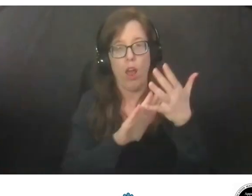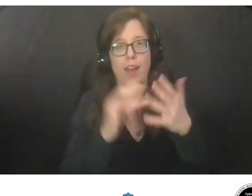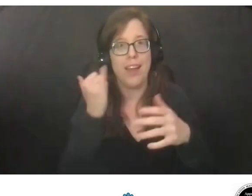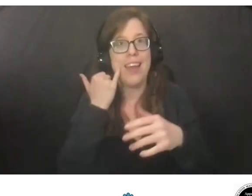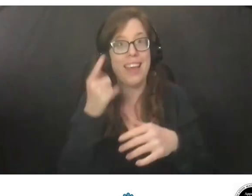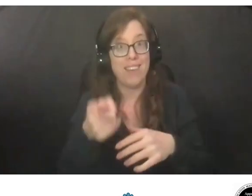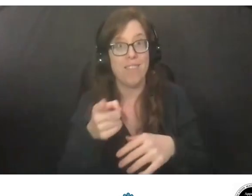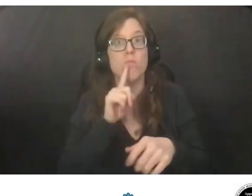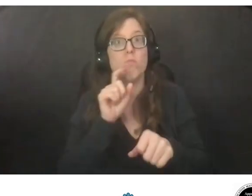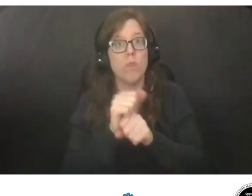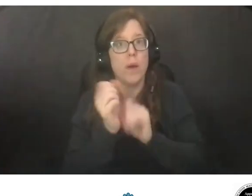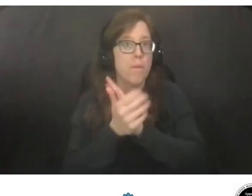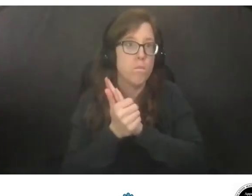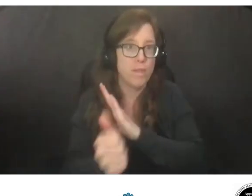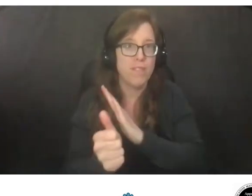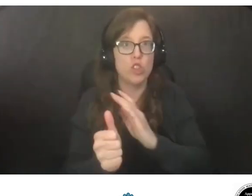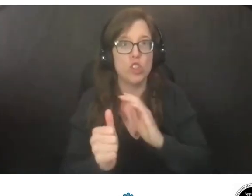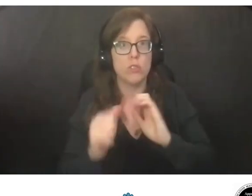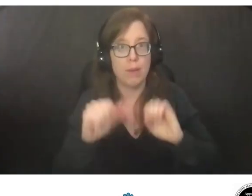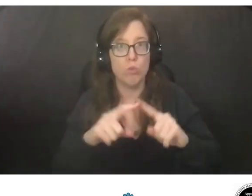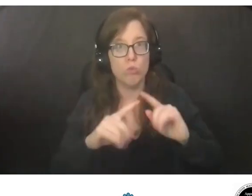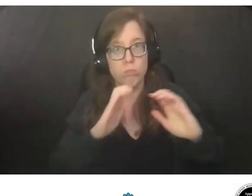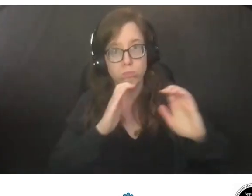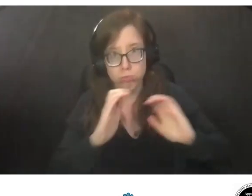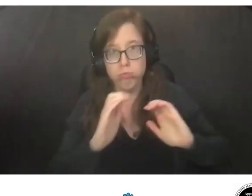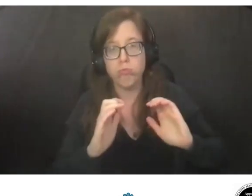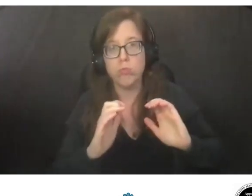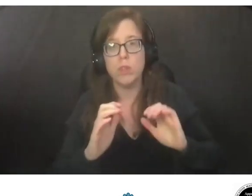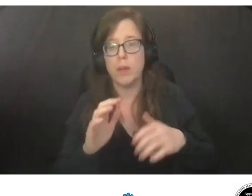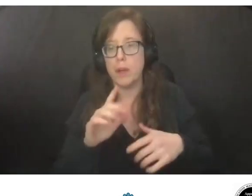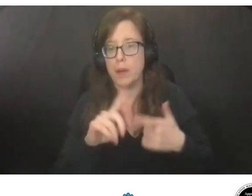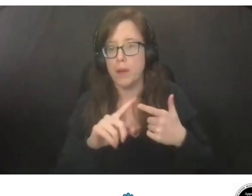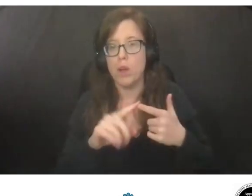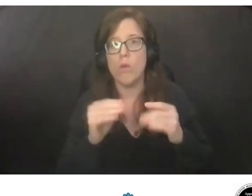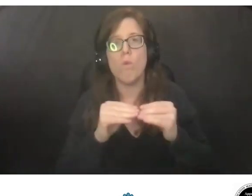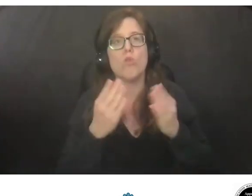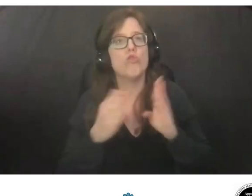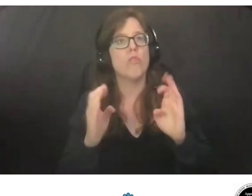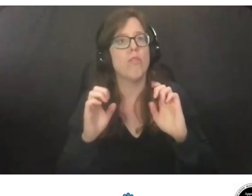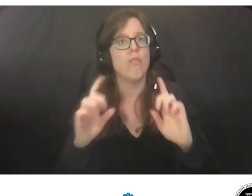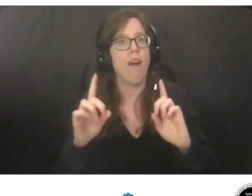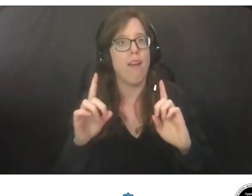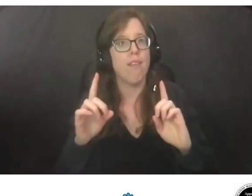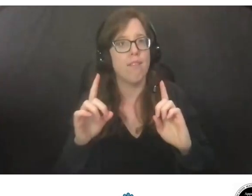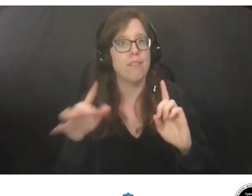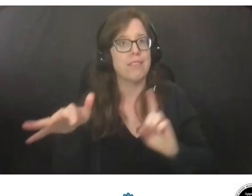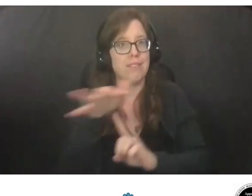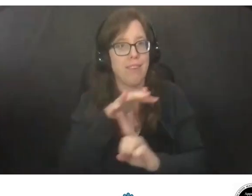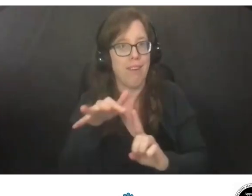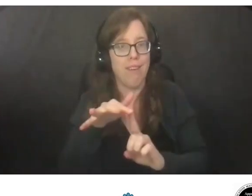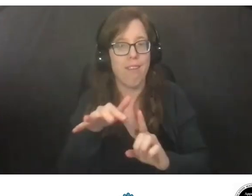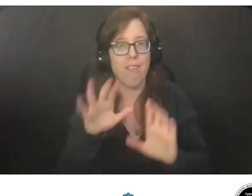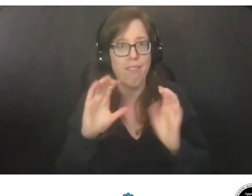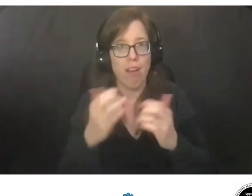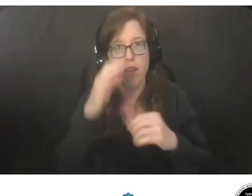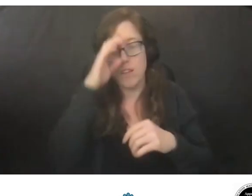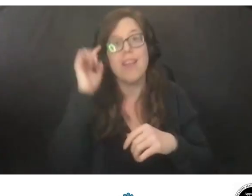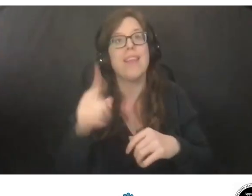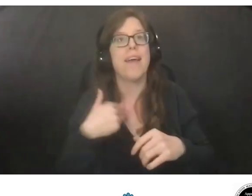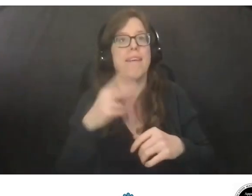are proficient communicators and are in more Gen. Ed settings. They have vision tech. They